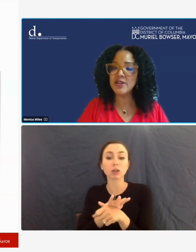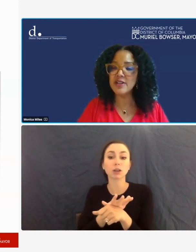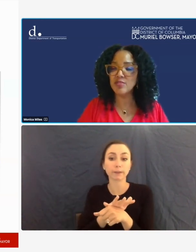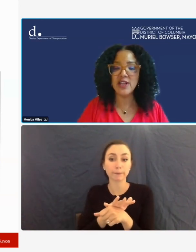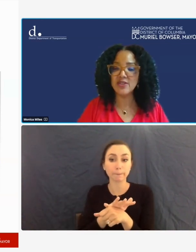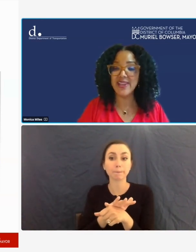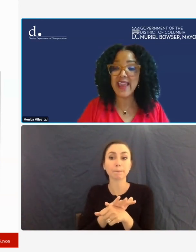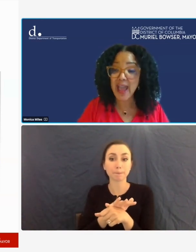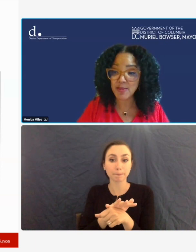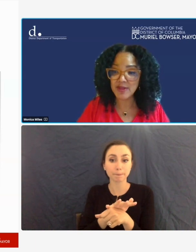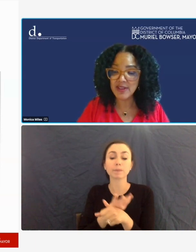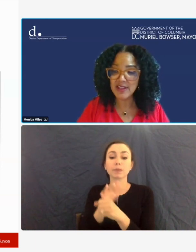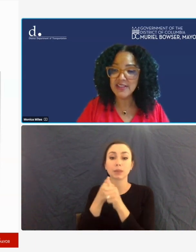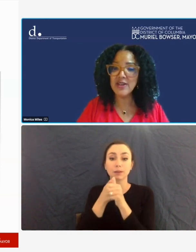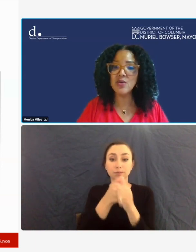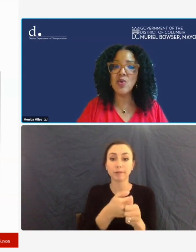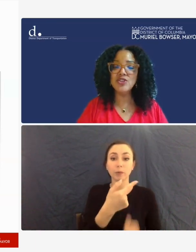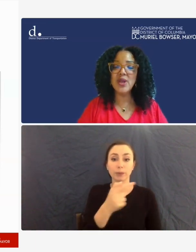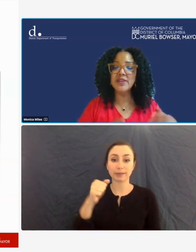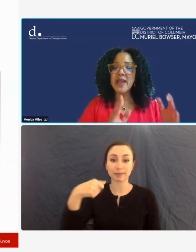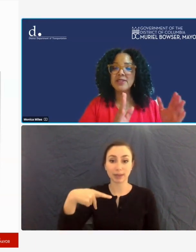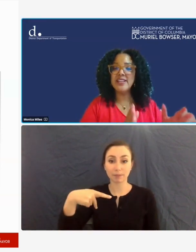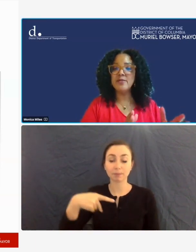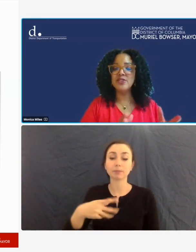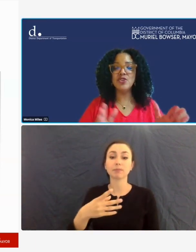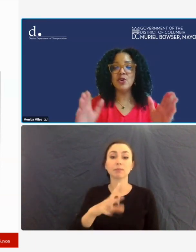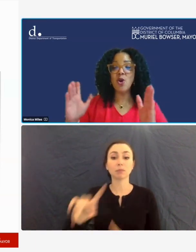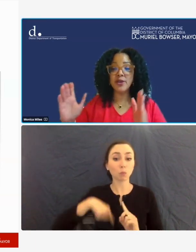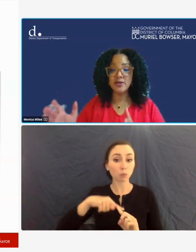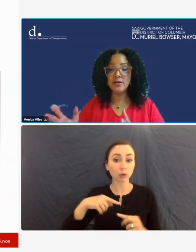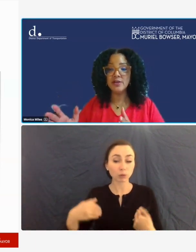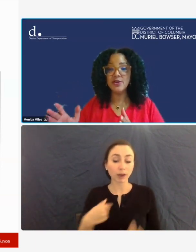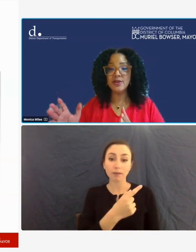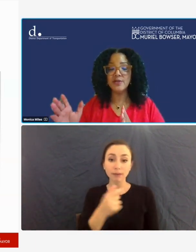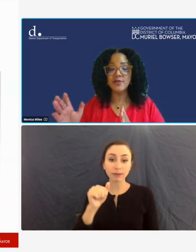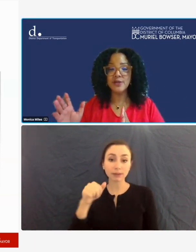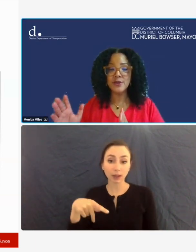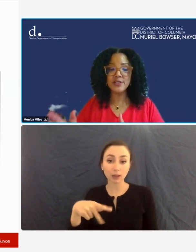compliance with gaap so once you have gap statements your auditor your your indirect